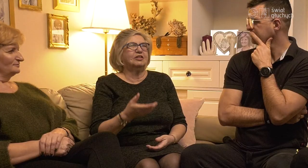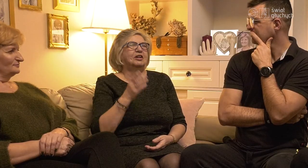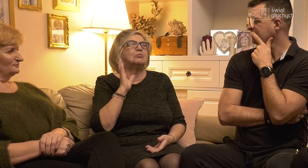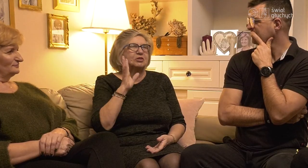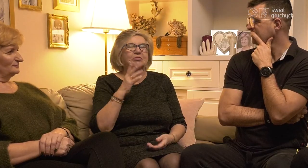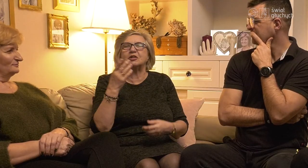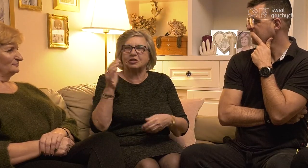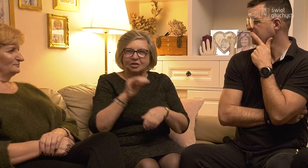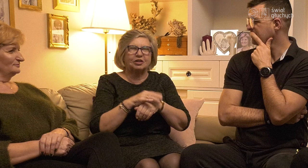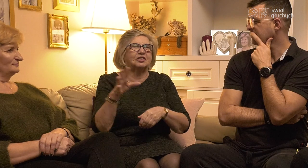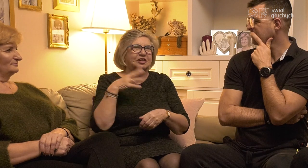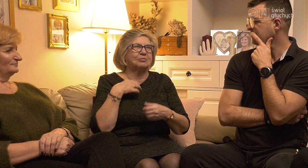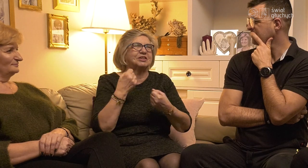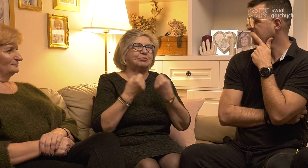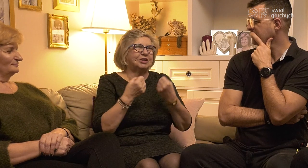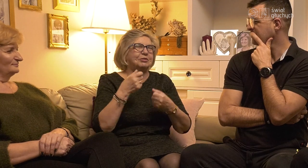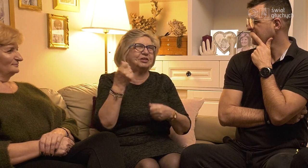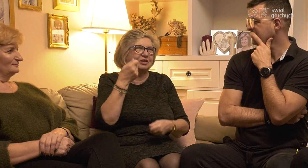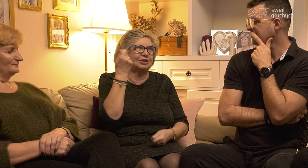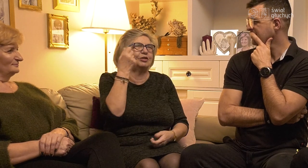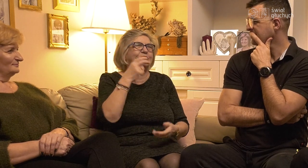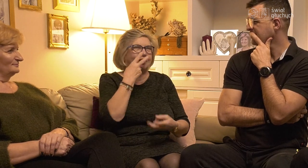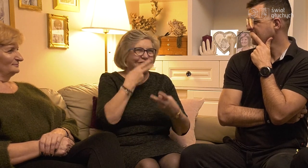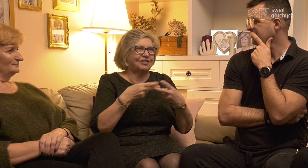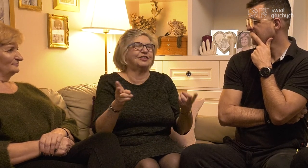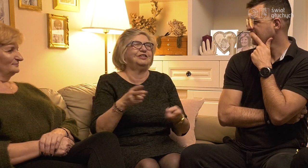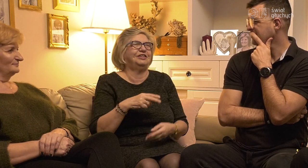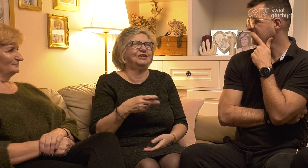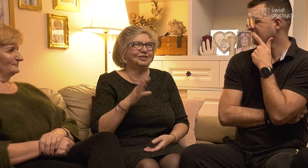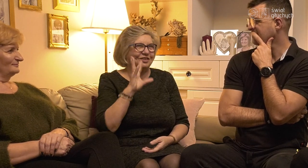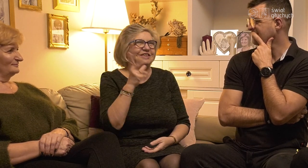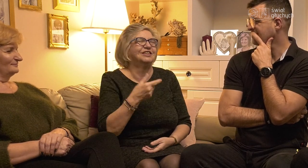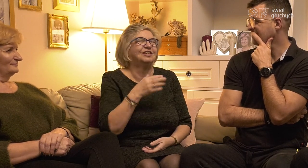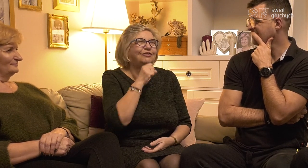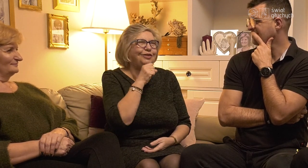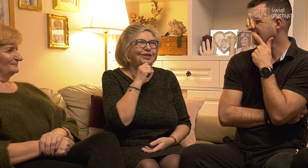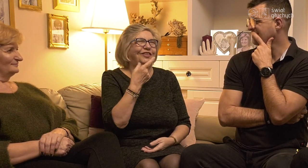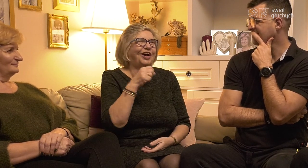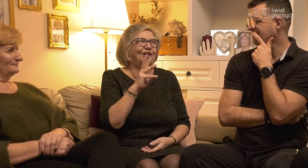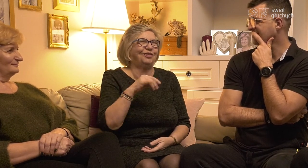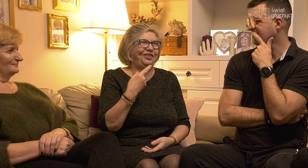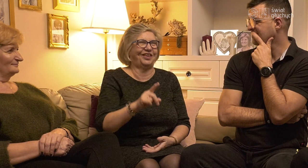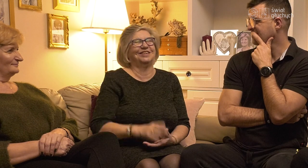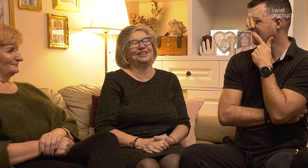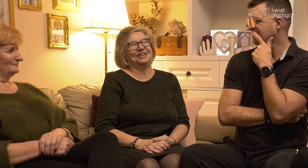[Grażyna]: Yes we agreed, and together by car we went to visit them, to see their grandson - David.